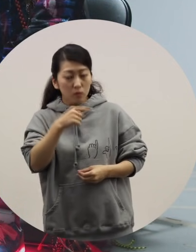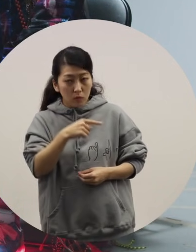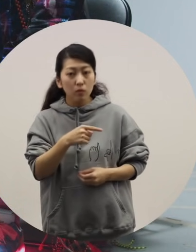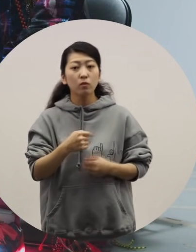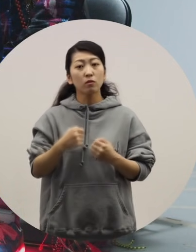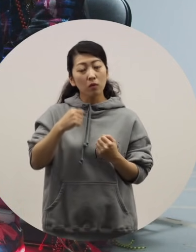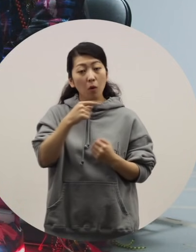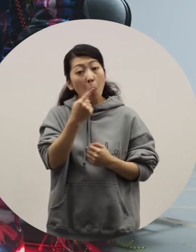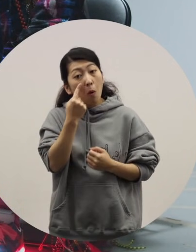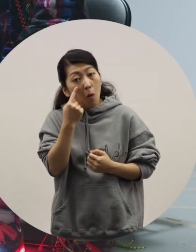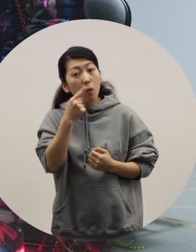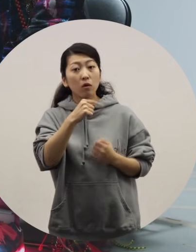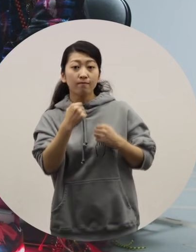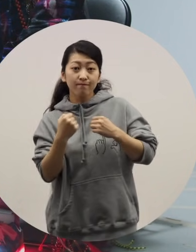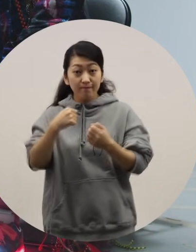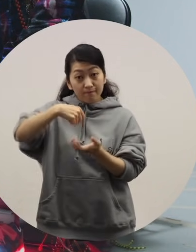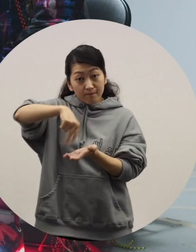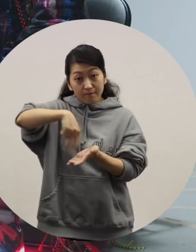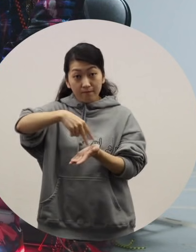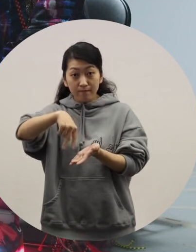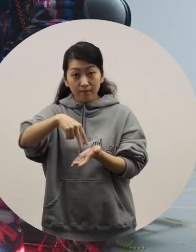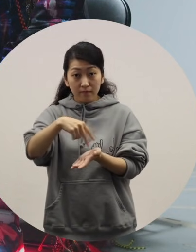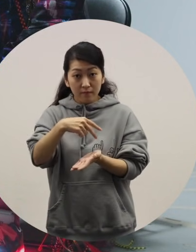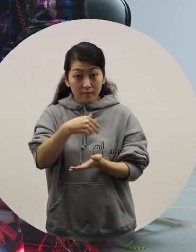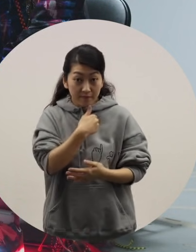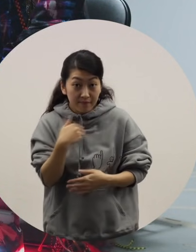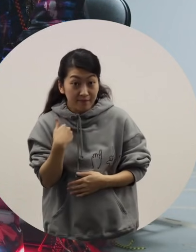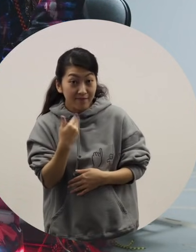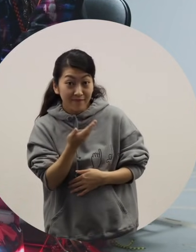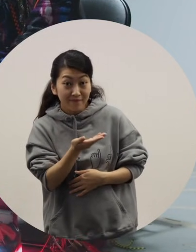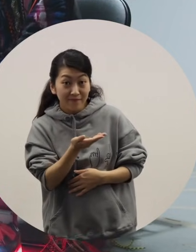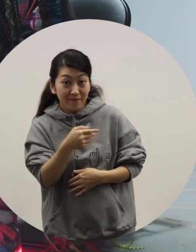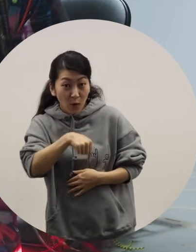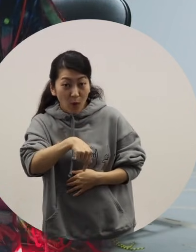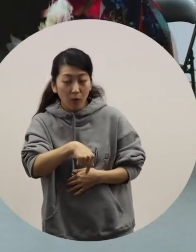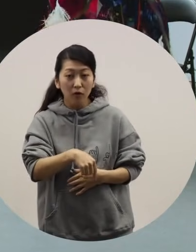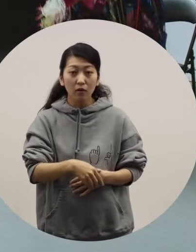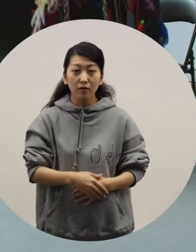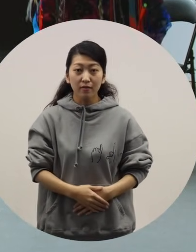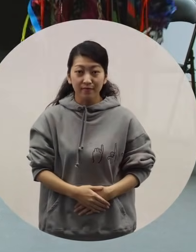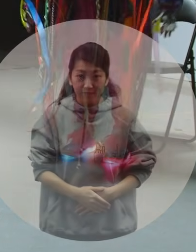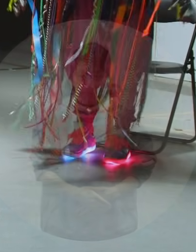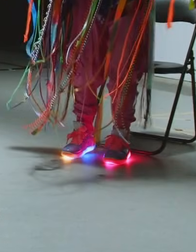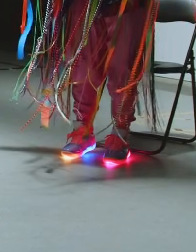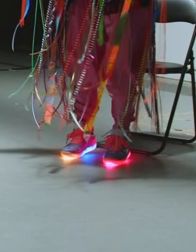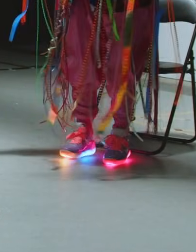I have a favor. Could you show me your dance now?